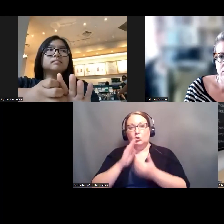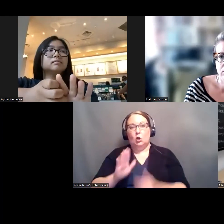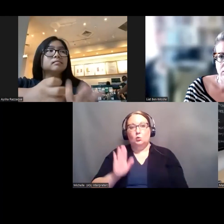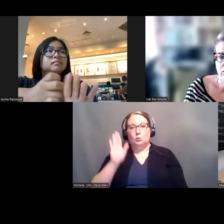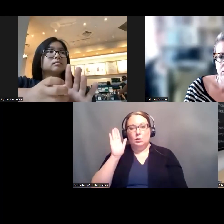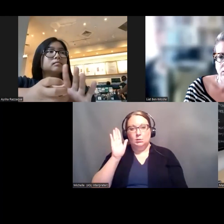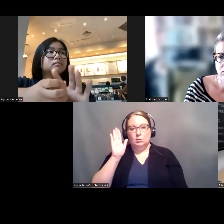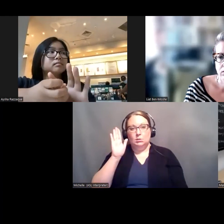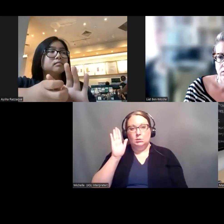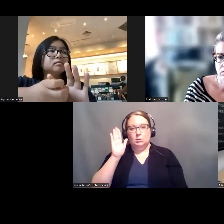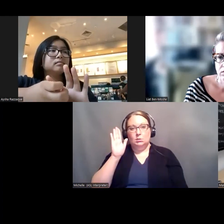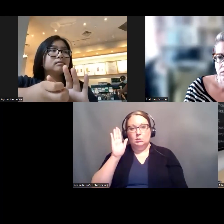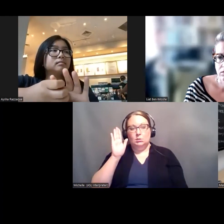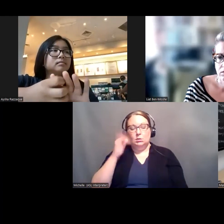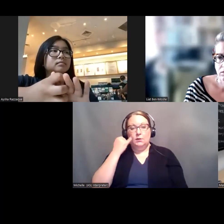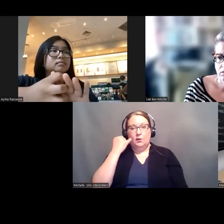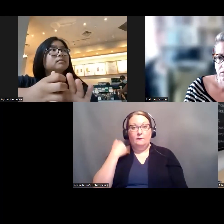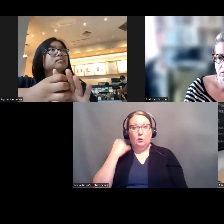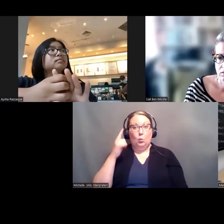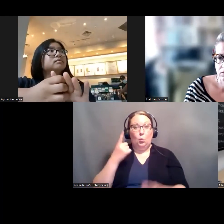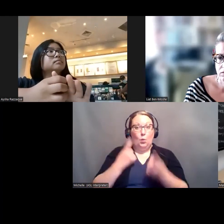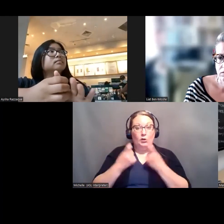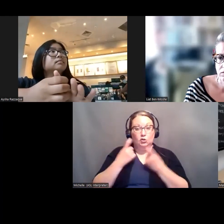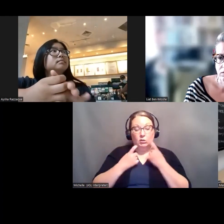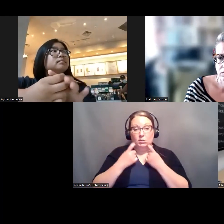So yeah, if you all have any questions or comments,